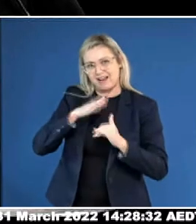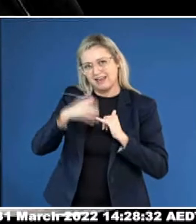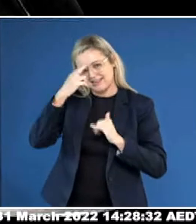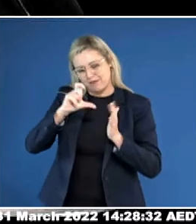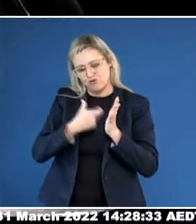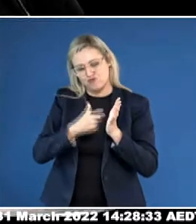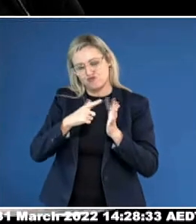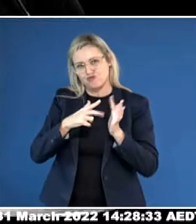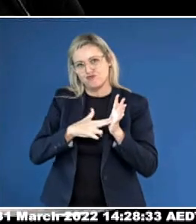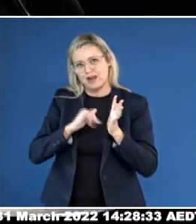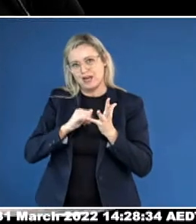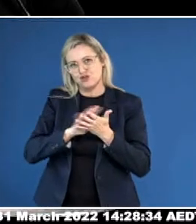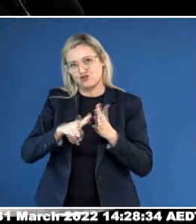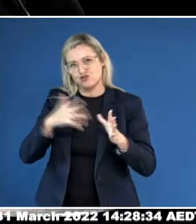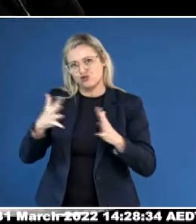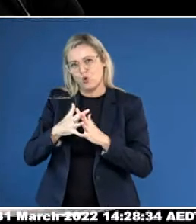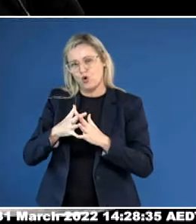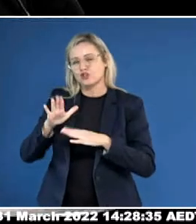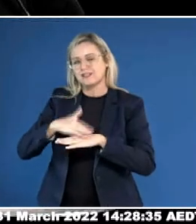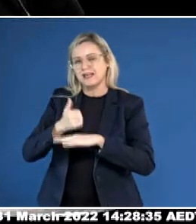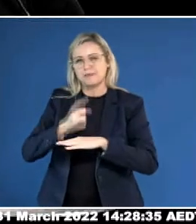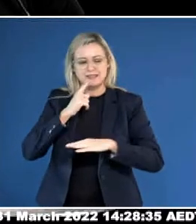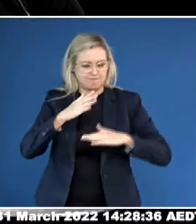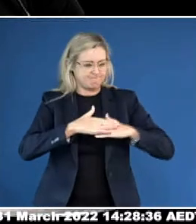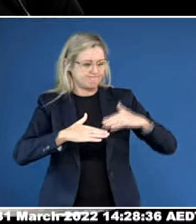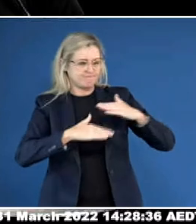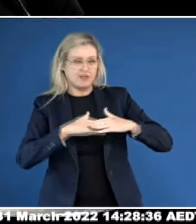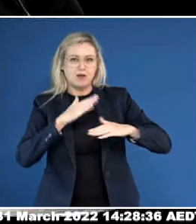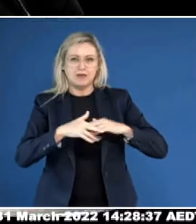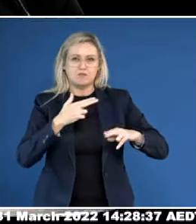that intersectionality reveals the conceptual implementations of single-issue